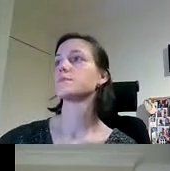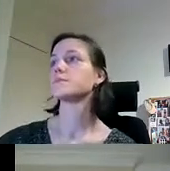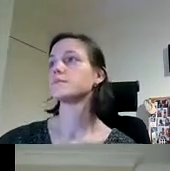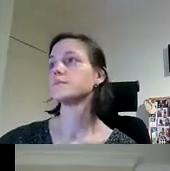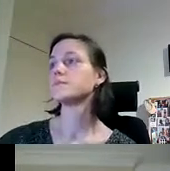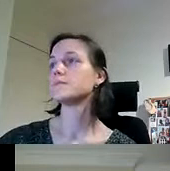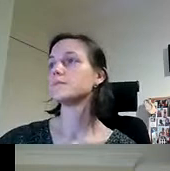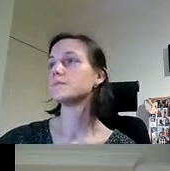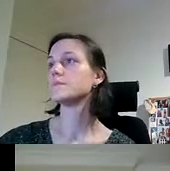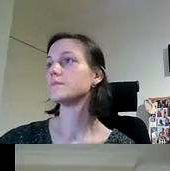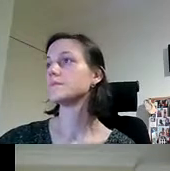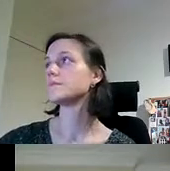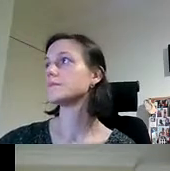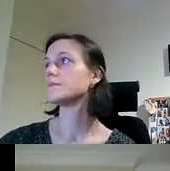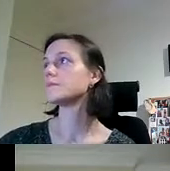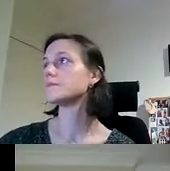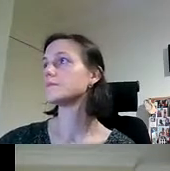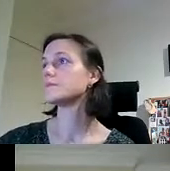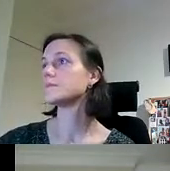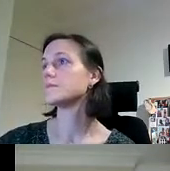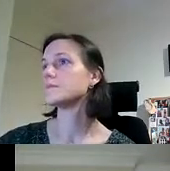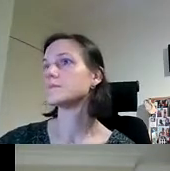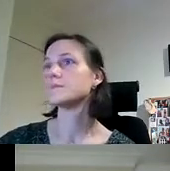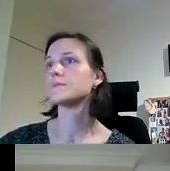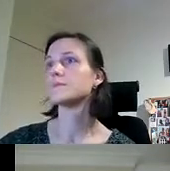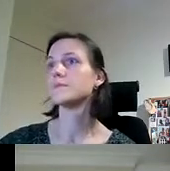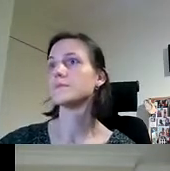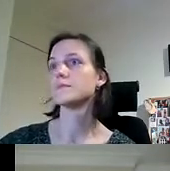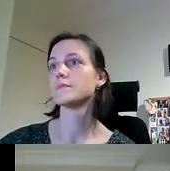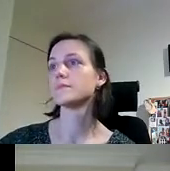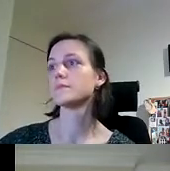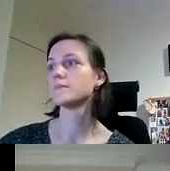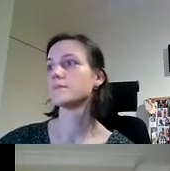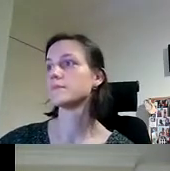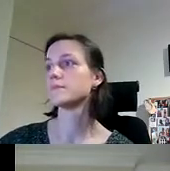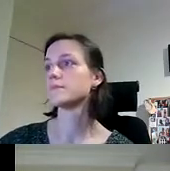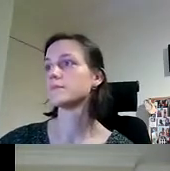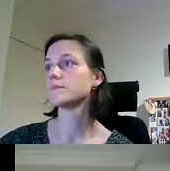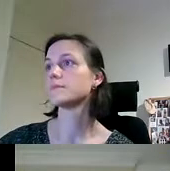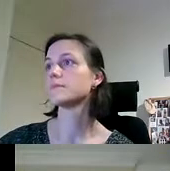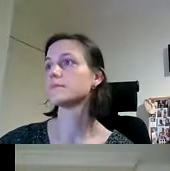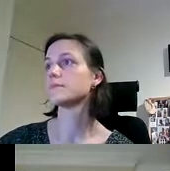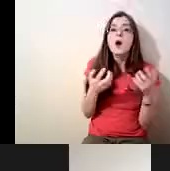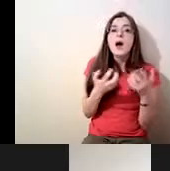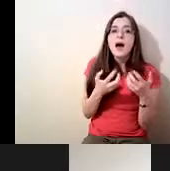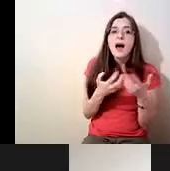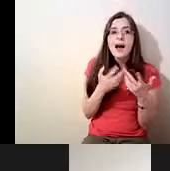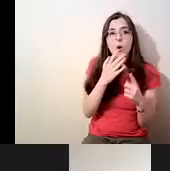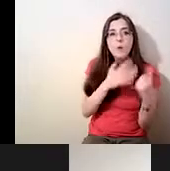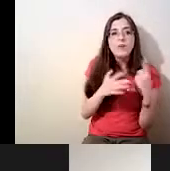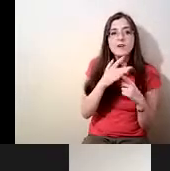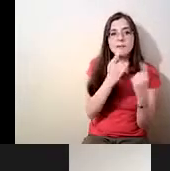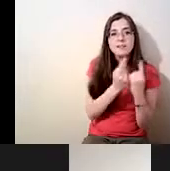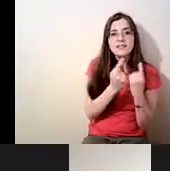we see from the chat books that will be related to how do environmental issues affect disabled people